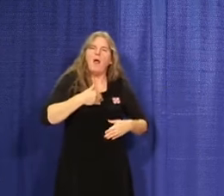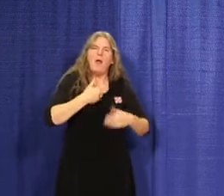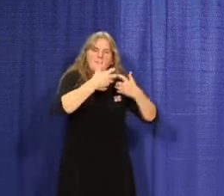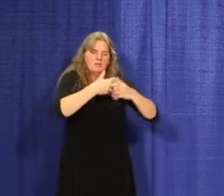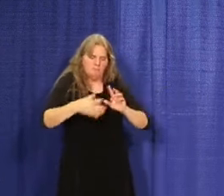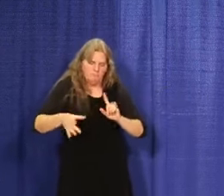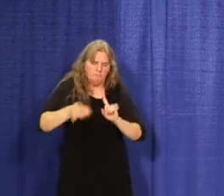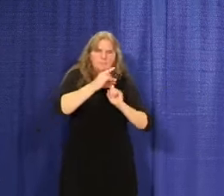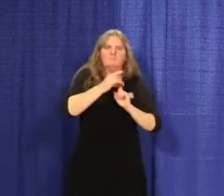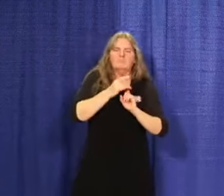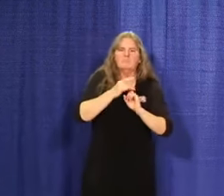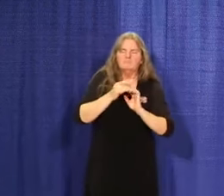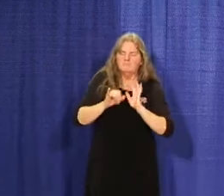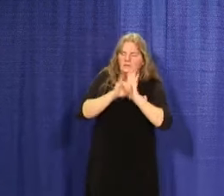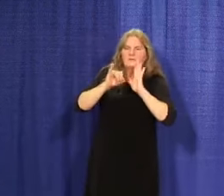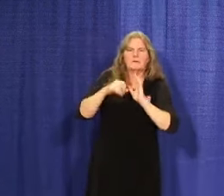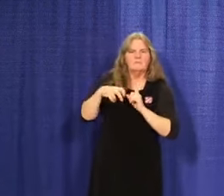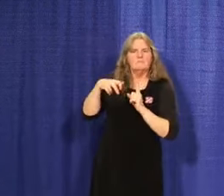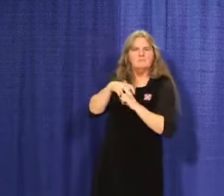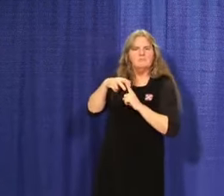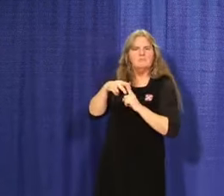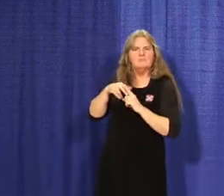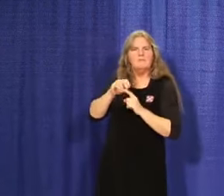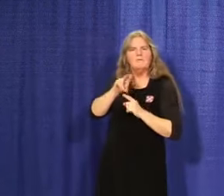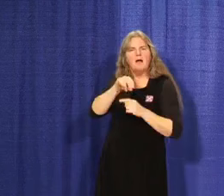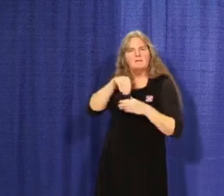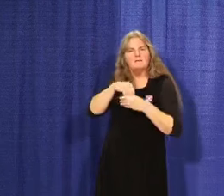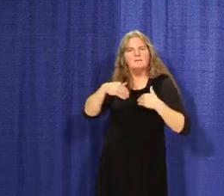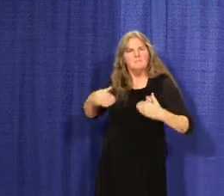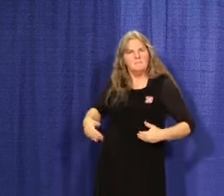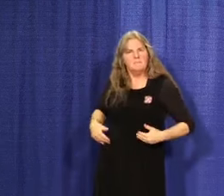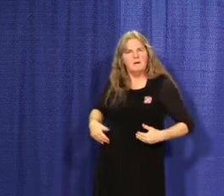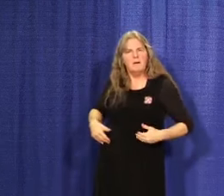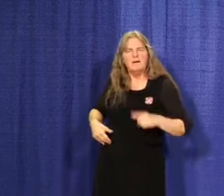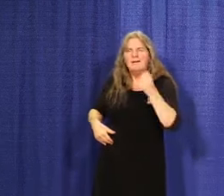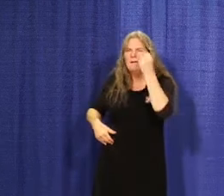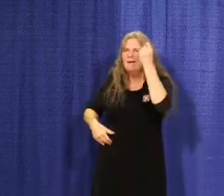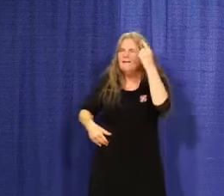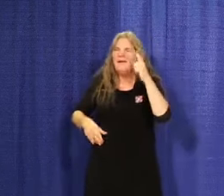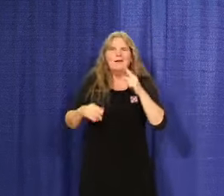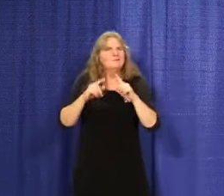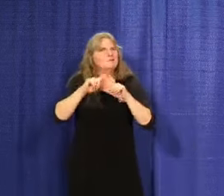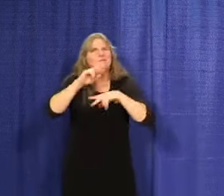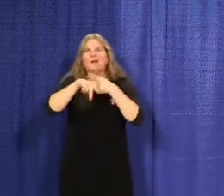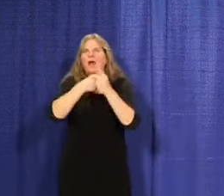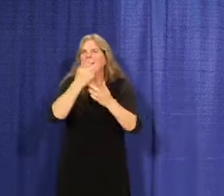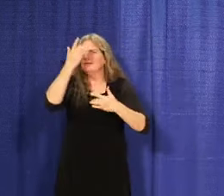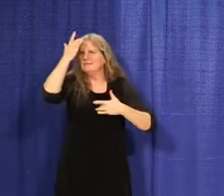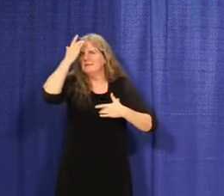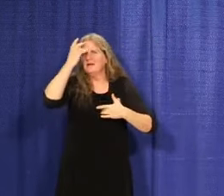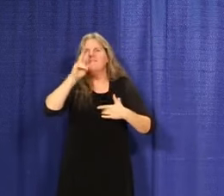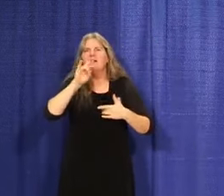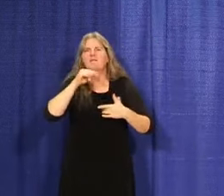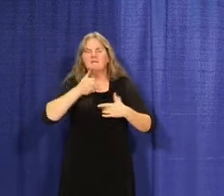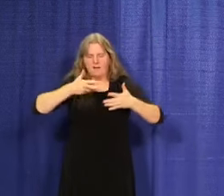shedding of noninfectious virus can persist for many weeks and even months and related disability defined trace bits of